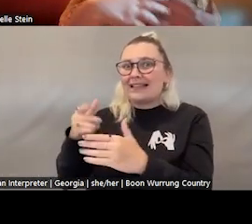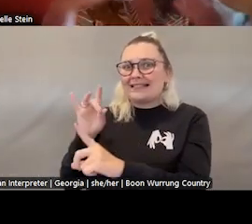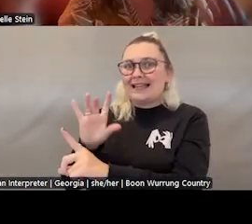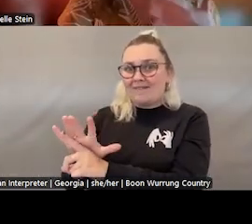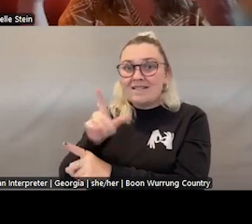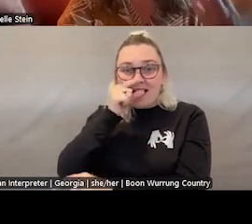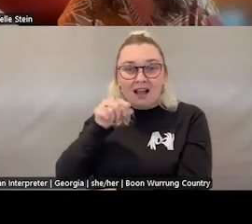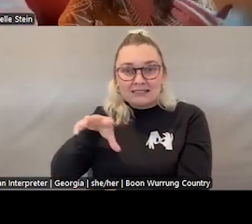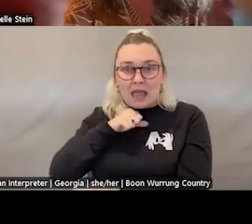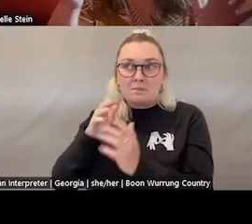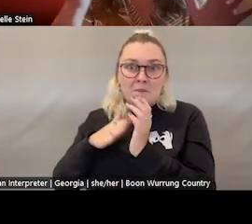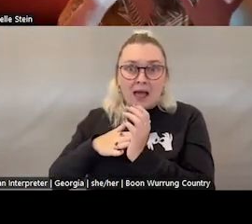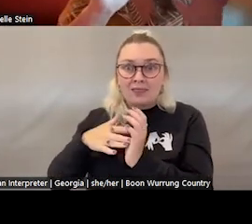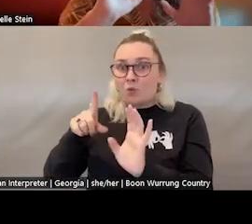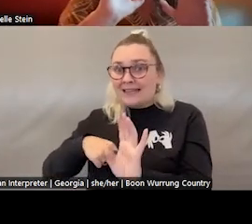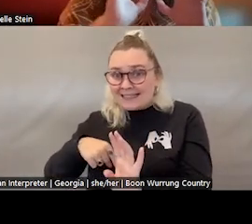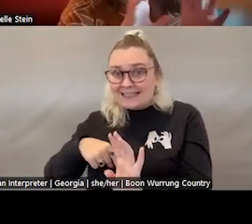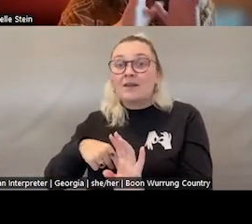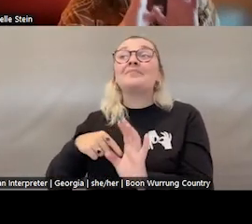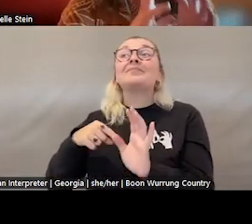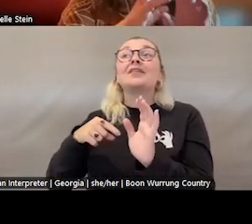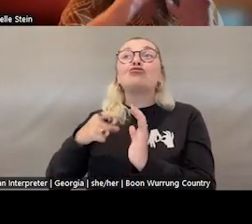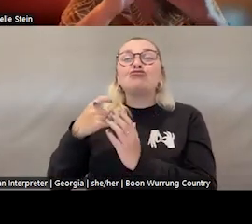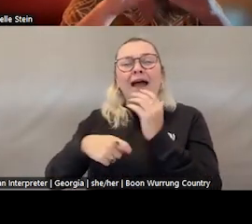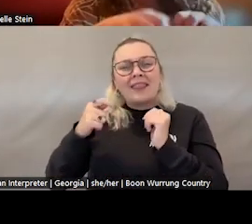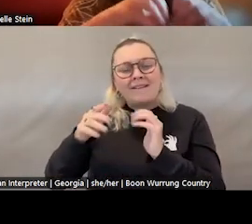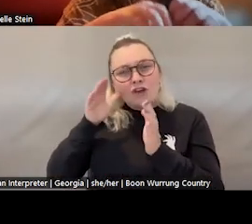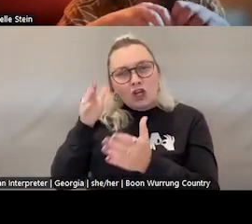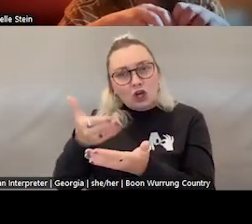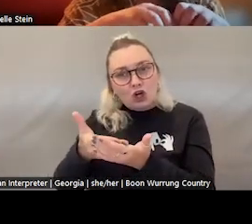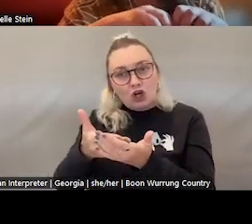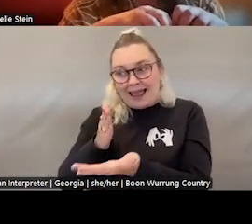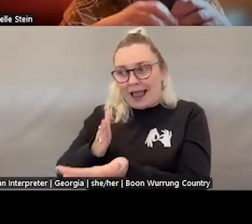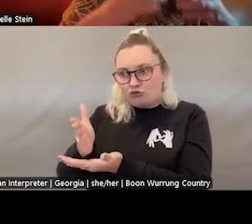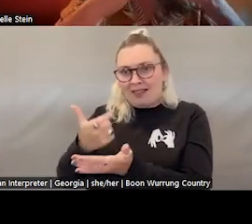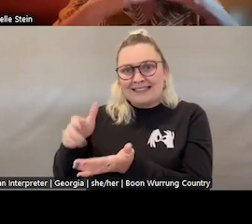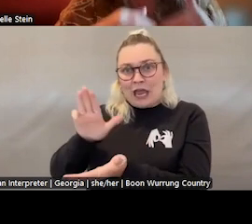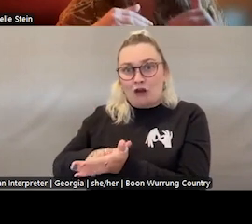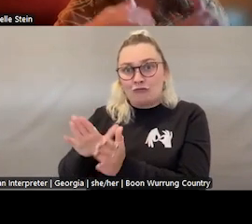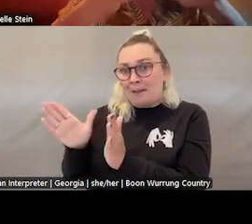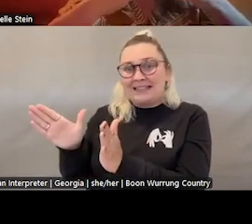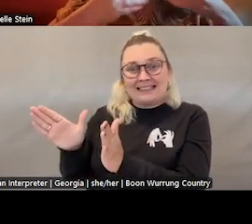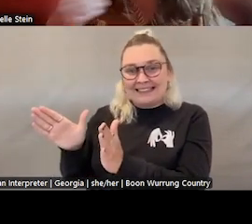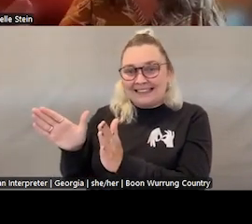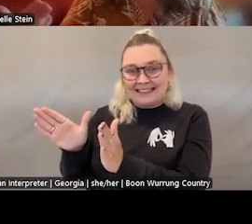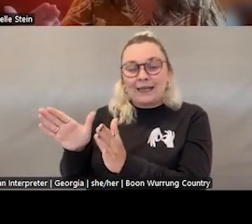many months or years. I say that rather than focus on the actual CRM itself, make sure the system you